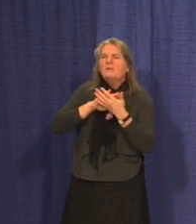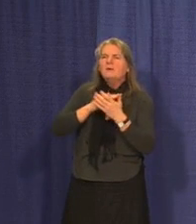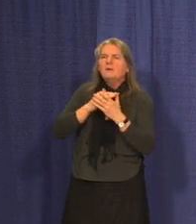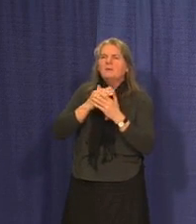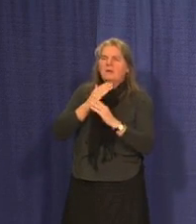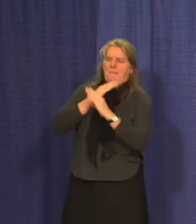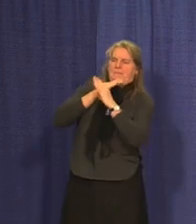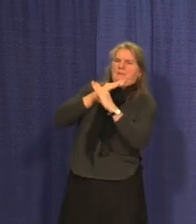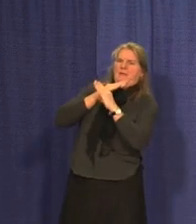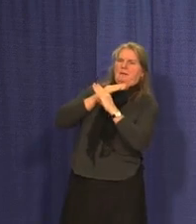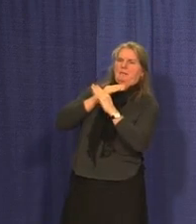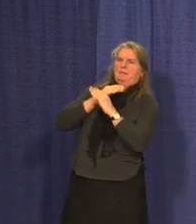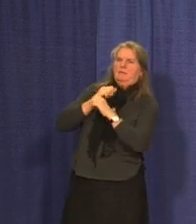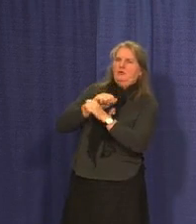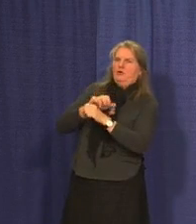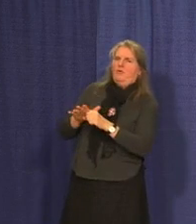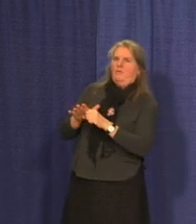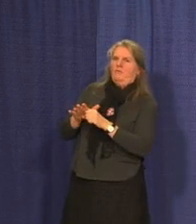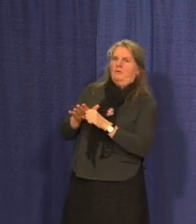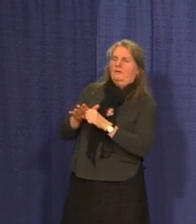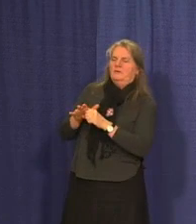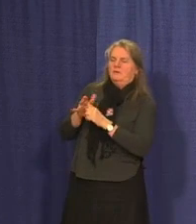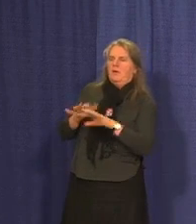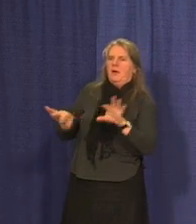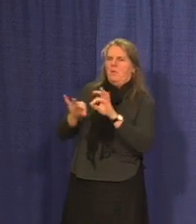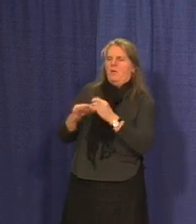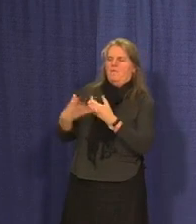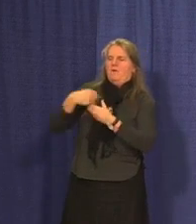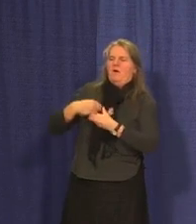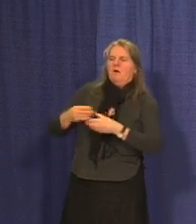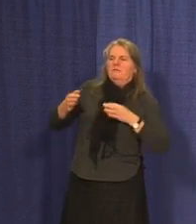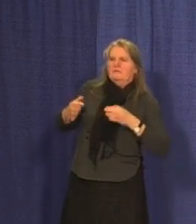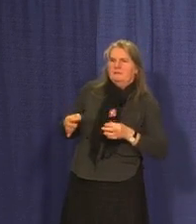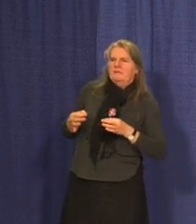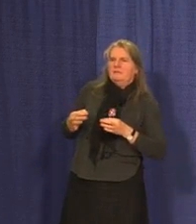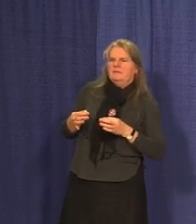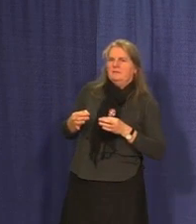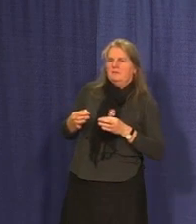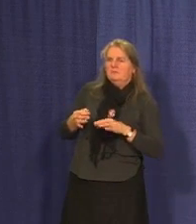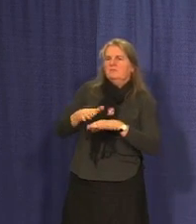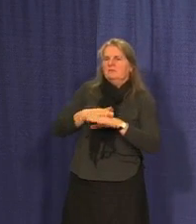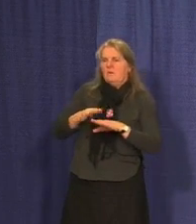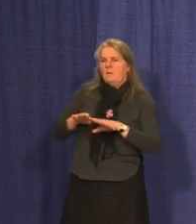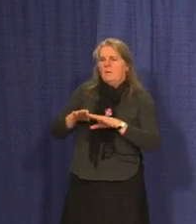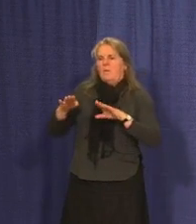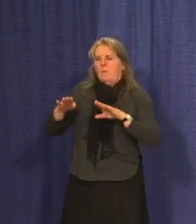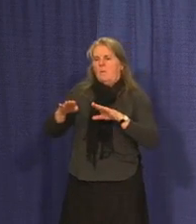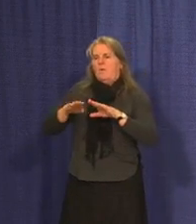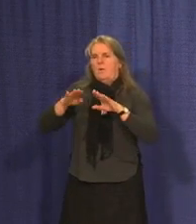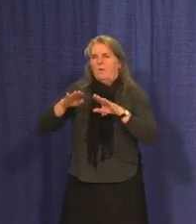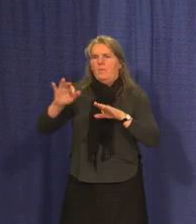population that would allow us to then consider that kind of